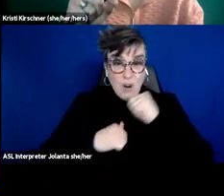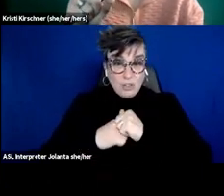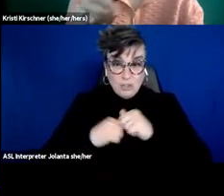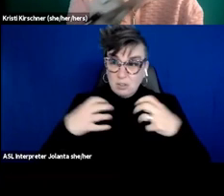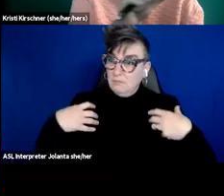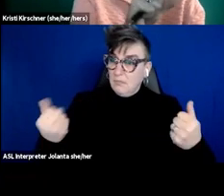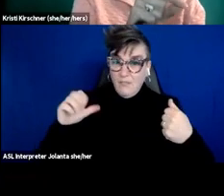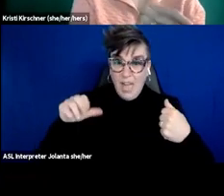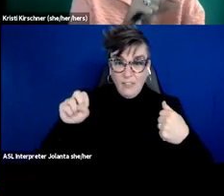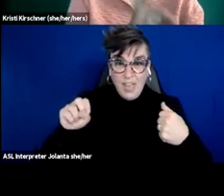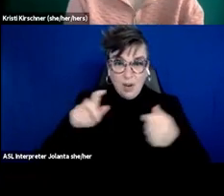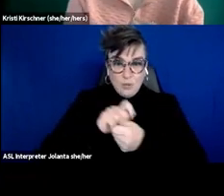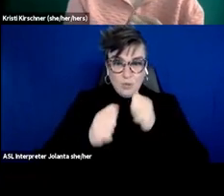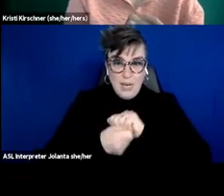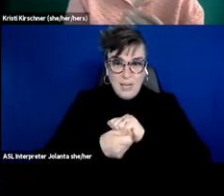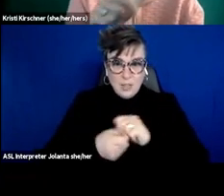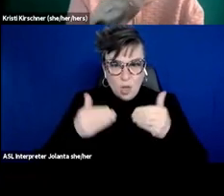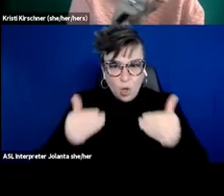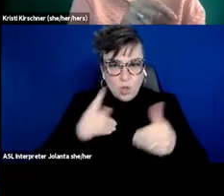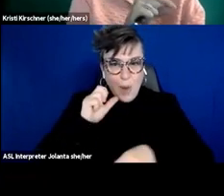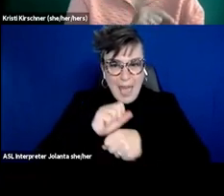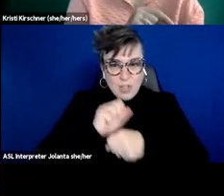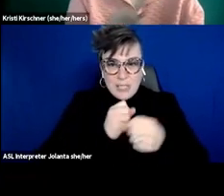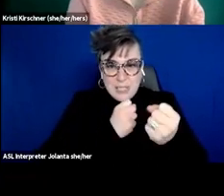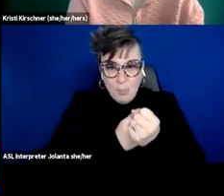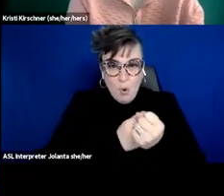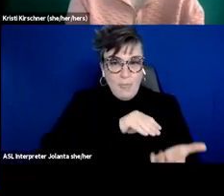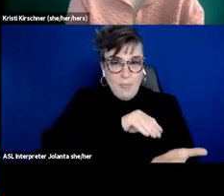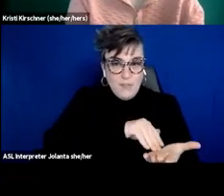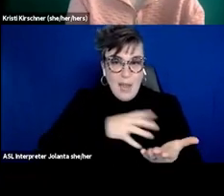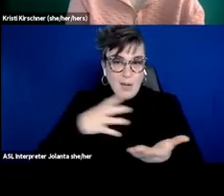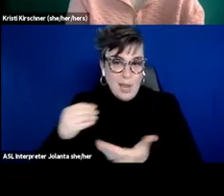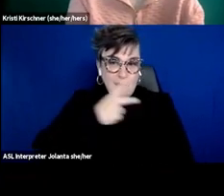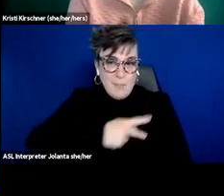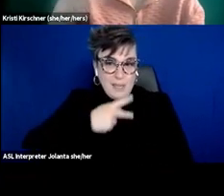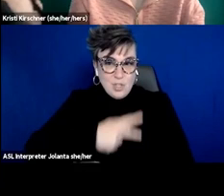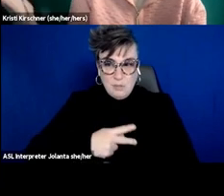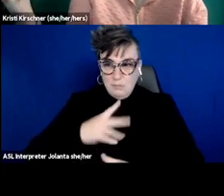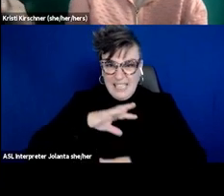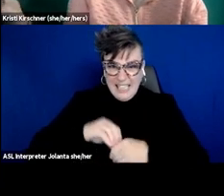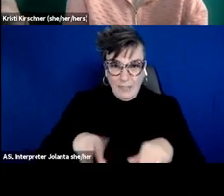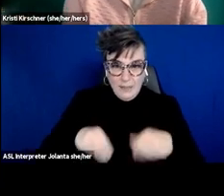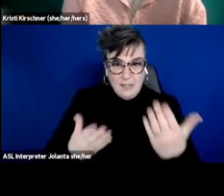to change to support the provider and the patient in the delivery of care. So I am going